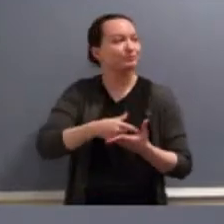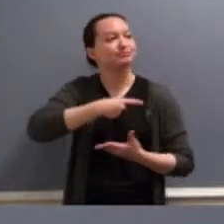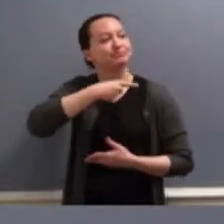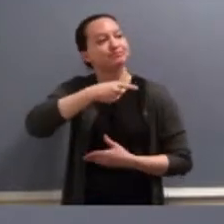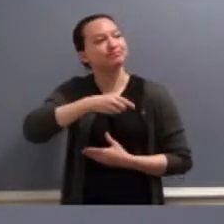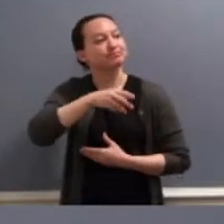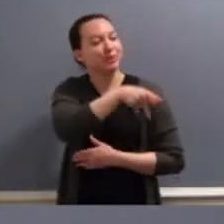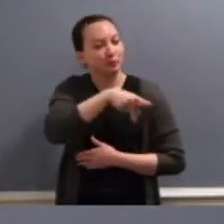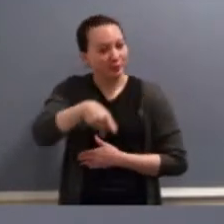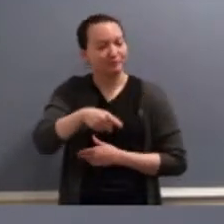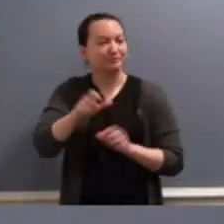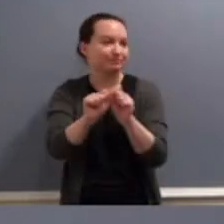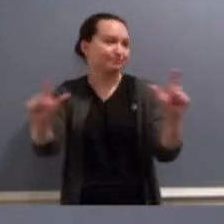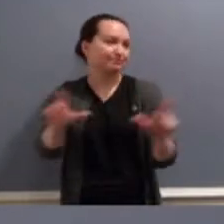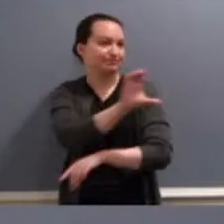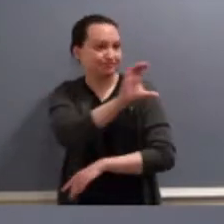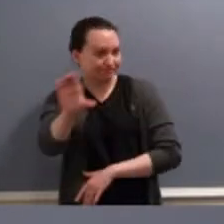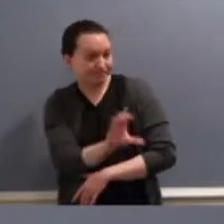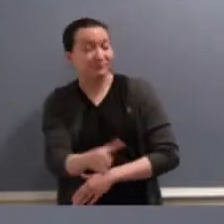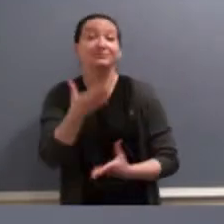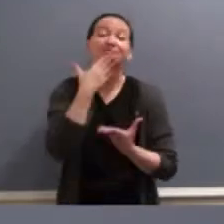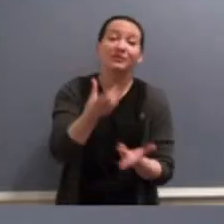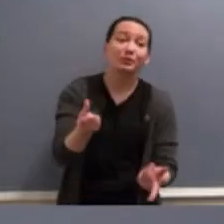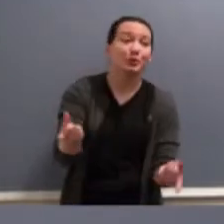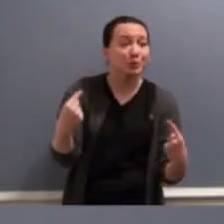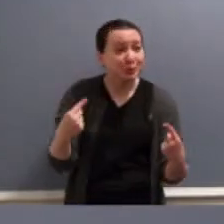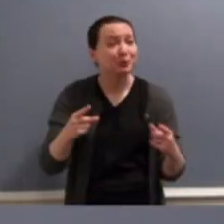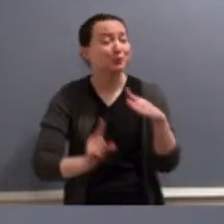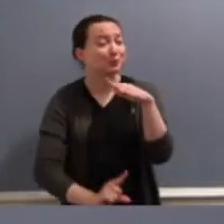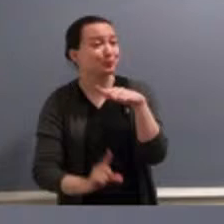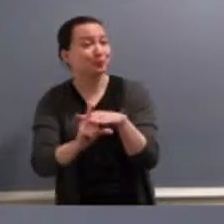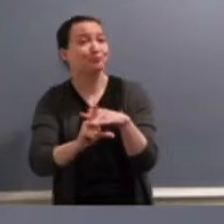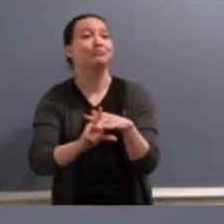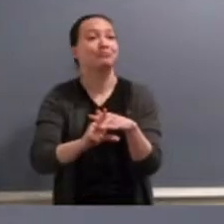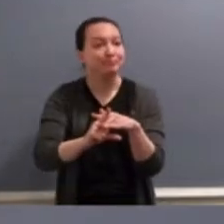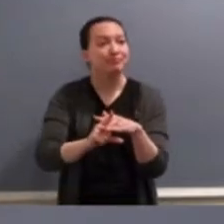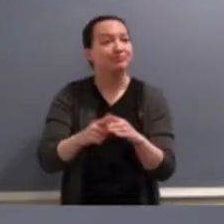powerpoint this evening so thanks to everyone for for being here tonight from the administration I